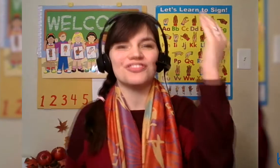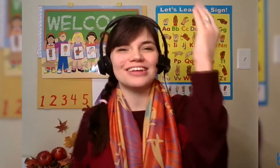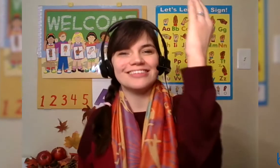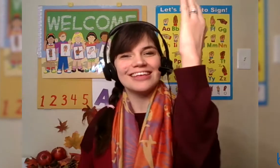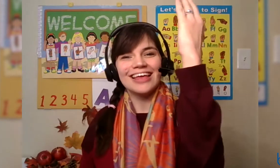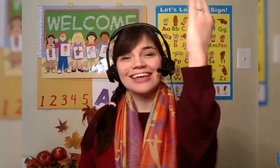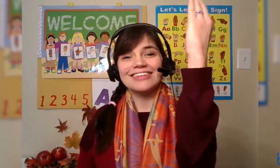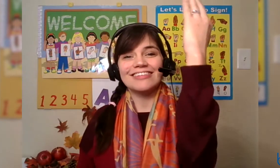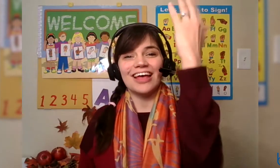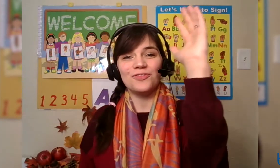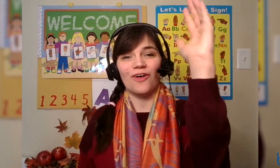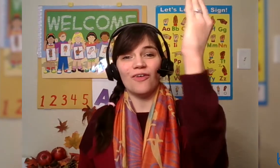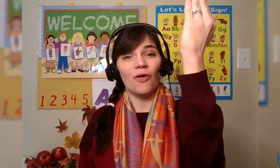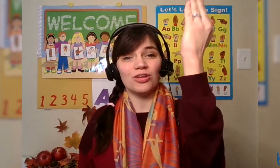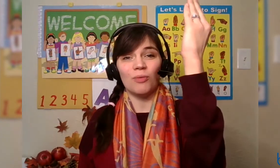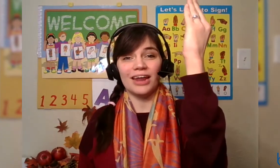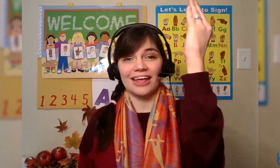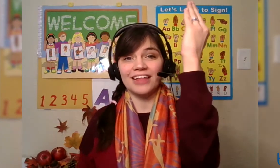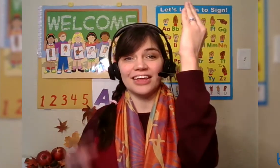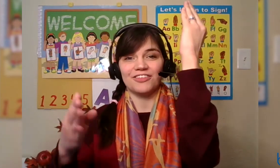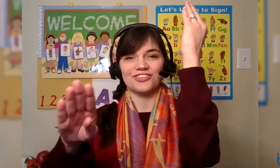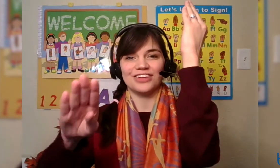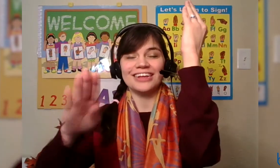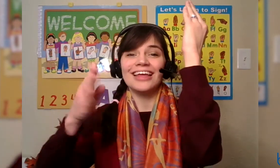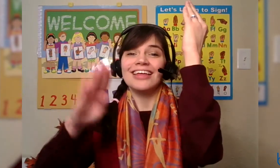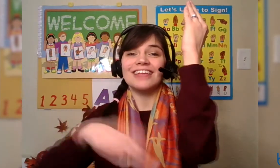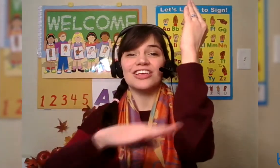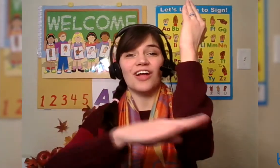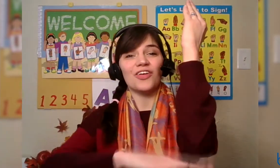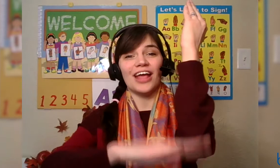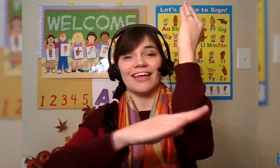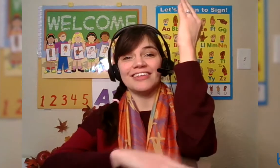trees. To sign fall, hold up one hand like it's the tree. Take your other hand and